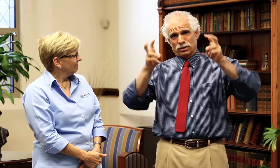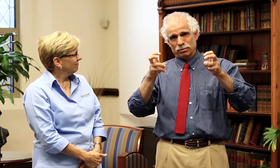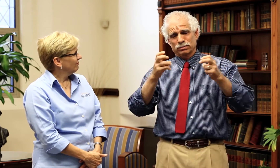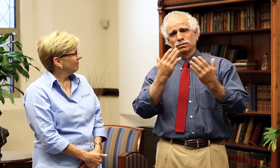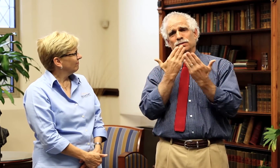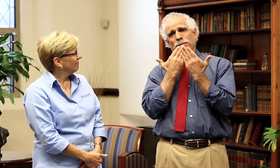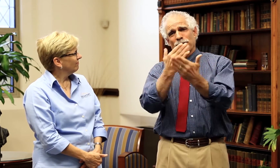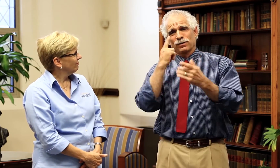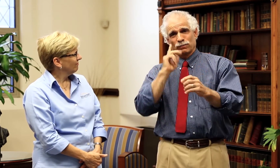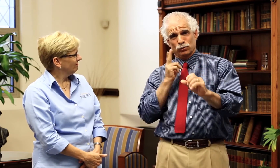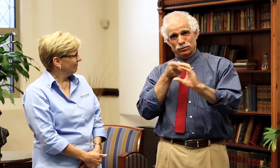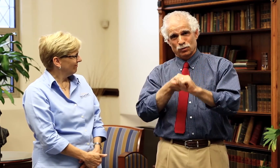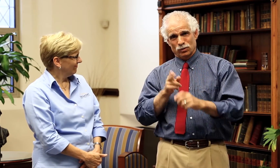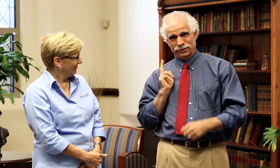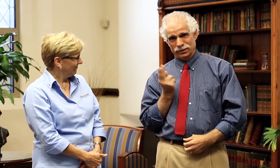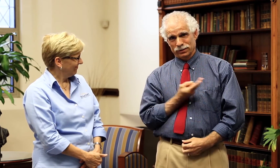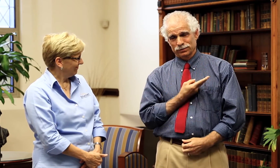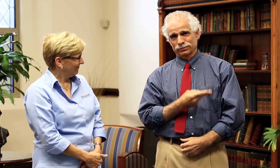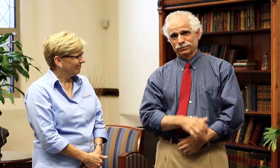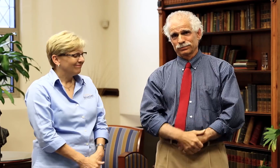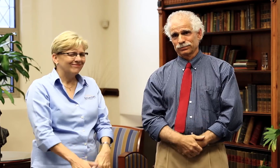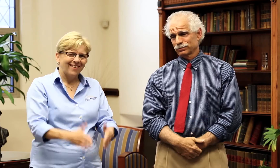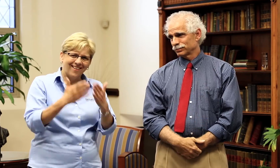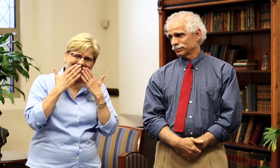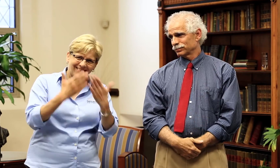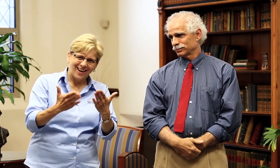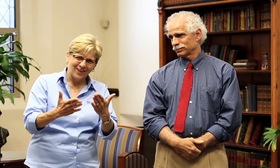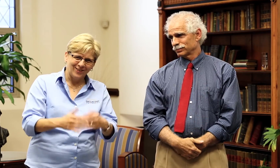Thank you for joining us. Thank you!